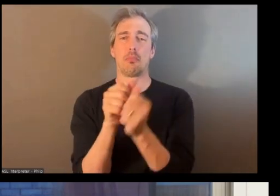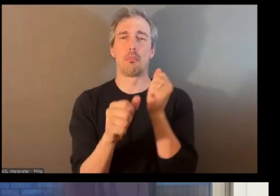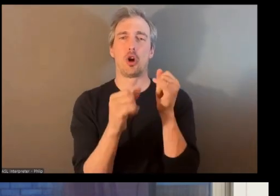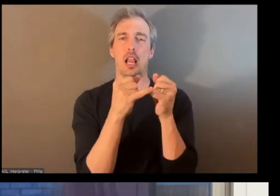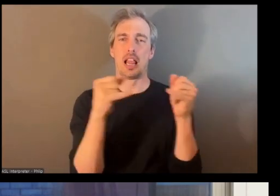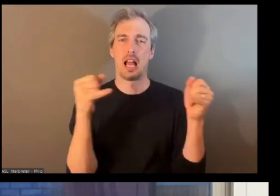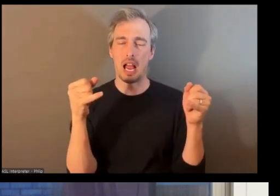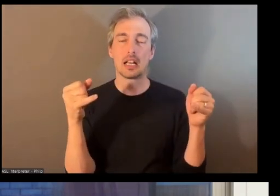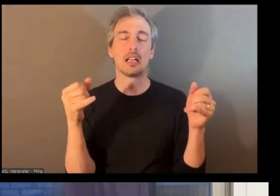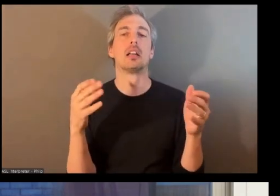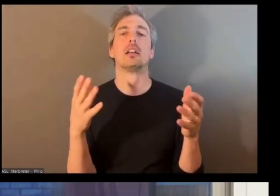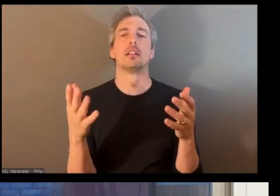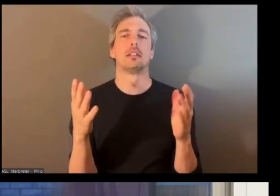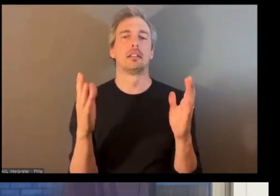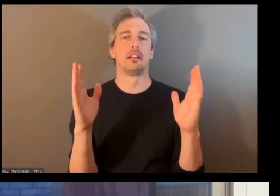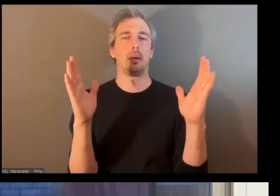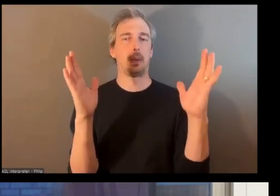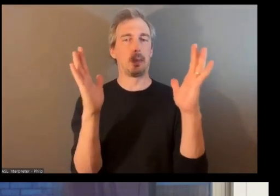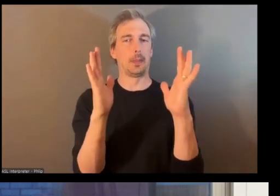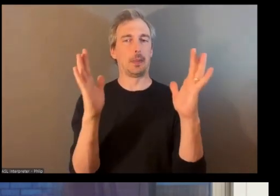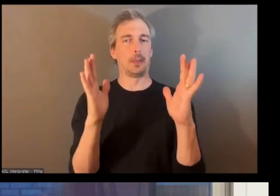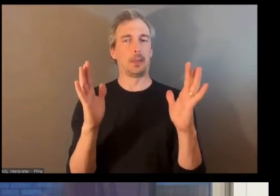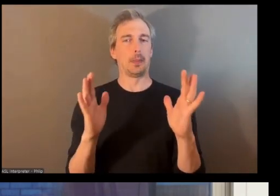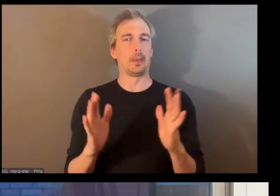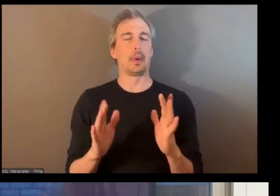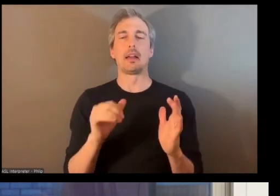overwhelms the user when they face it.